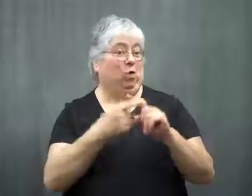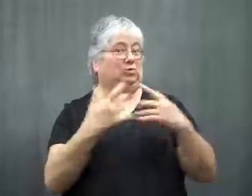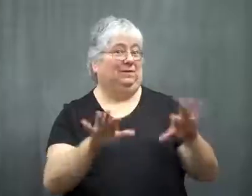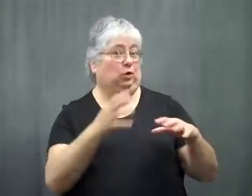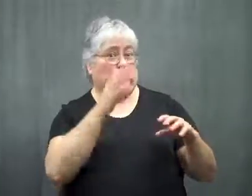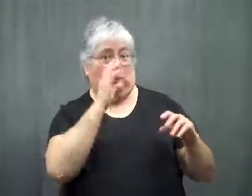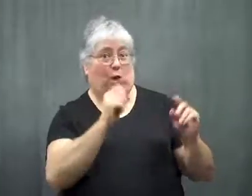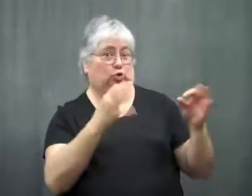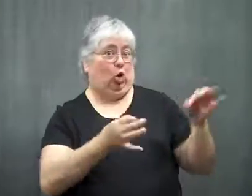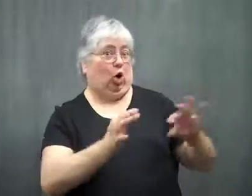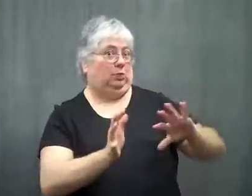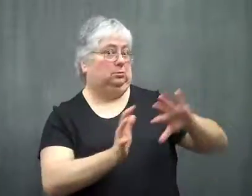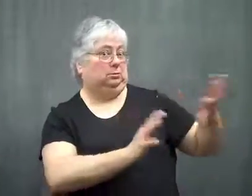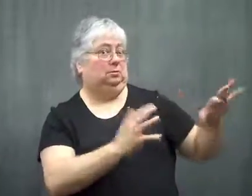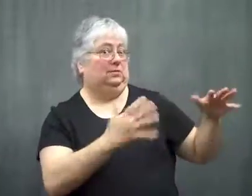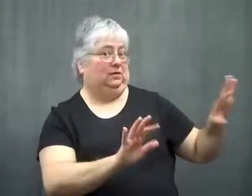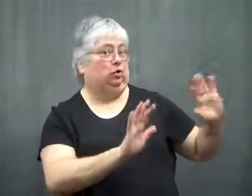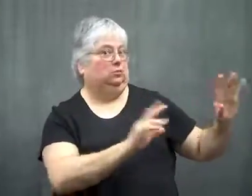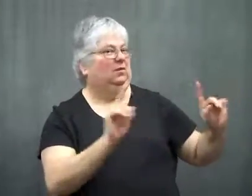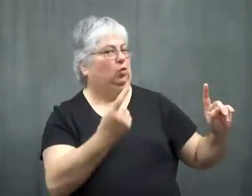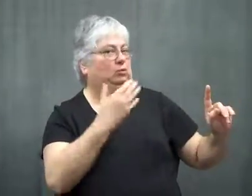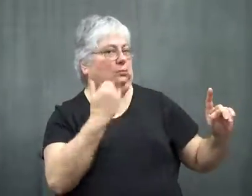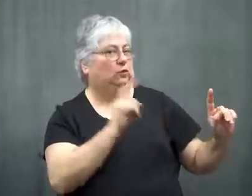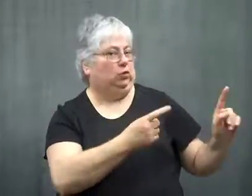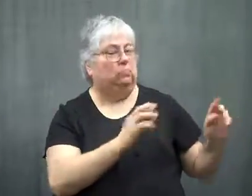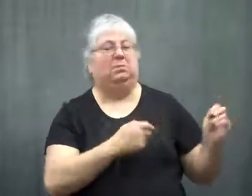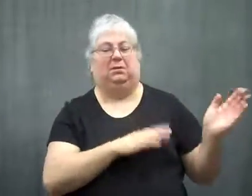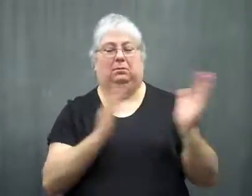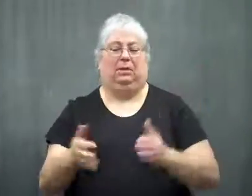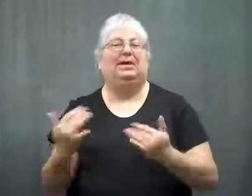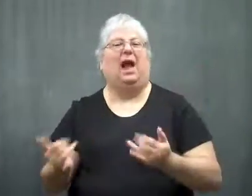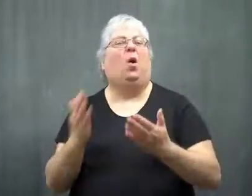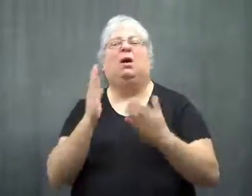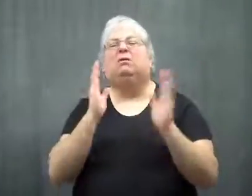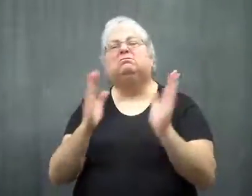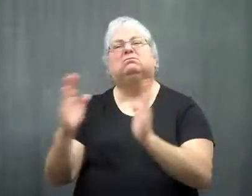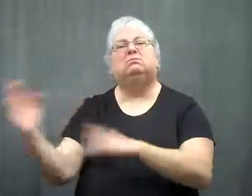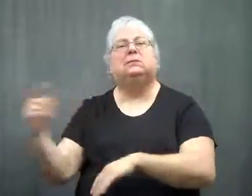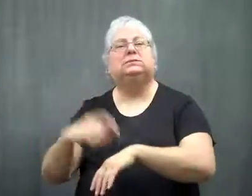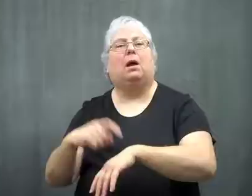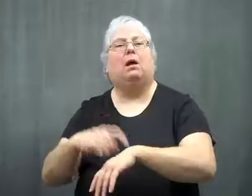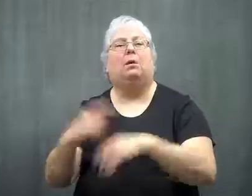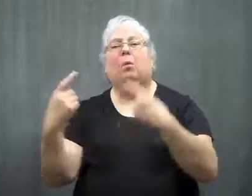It would be better to watch the court story first. This one is a timeline of what happened.